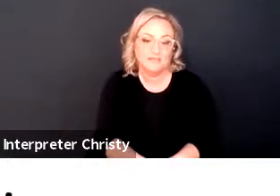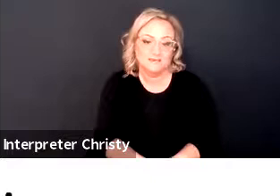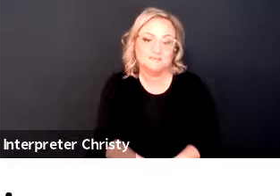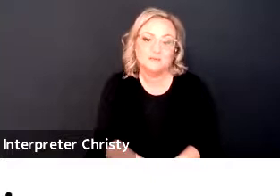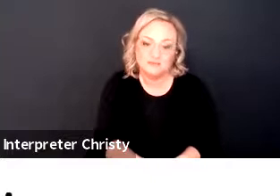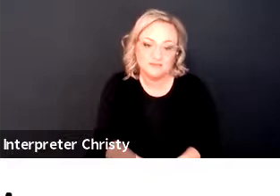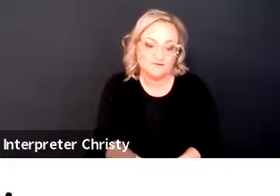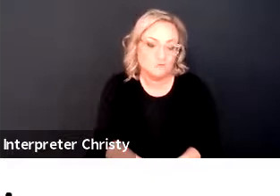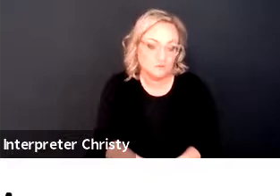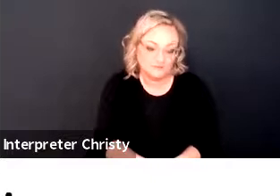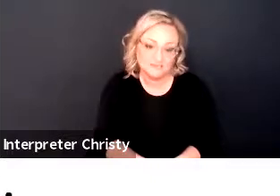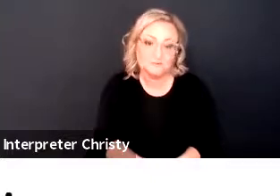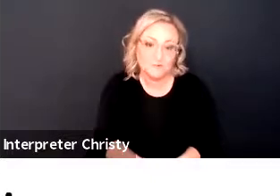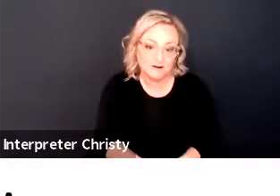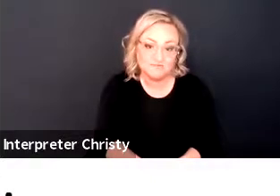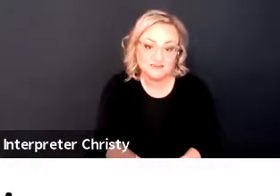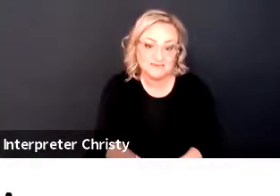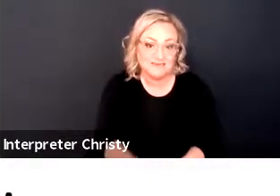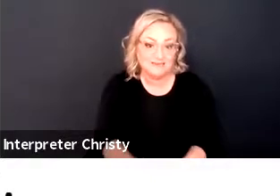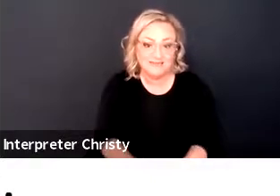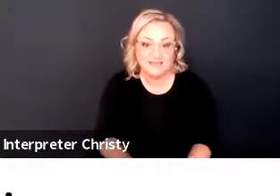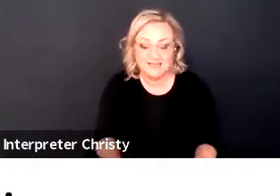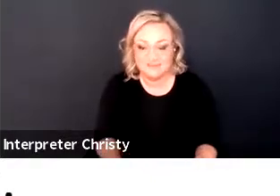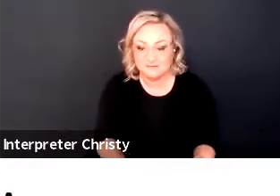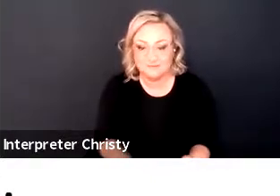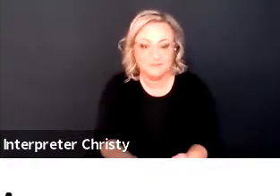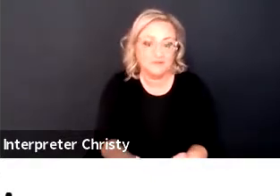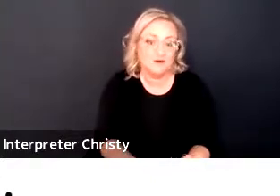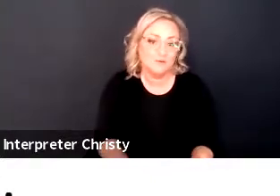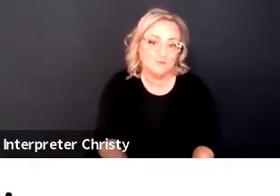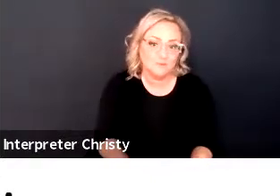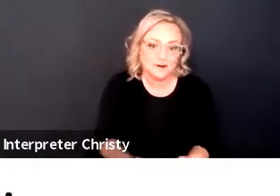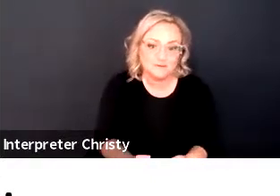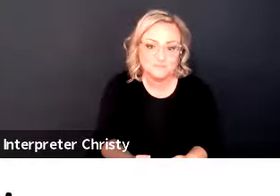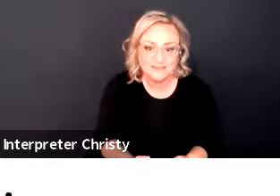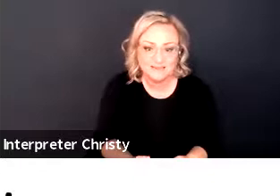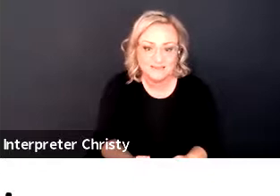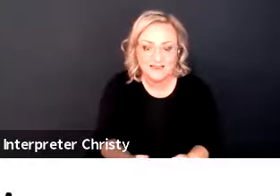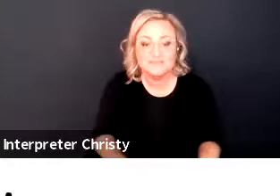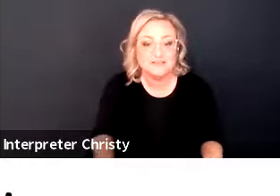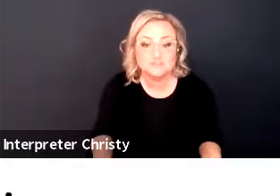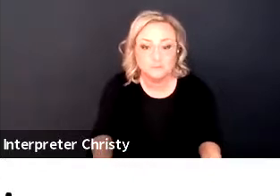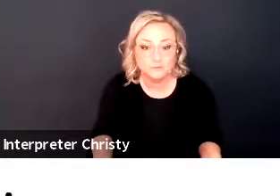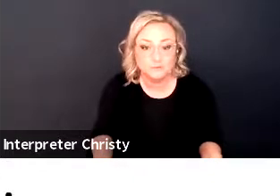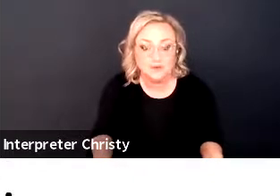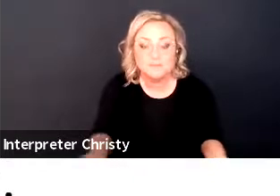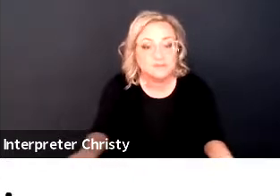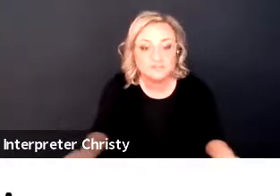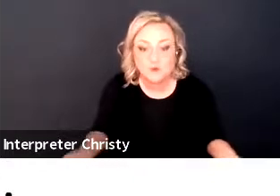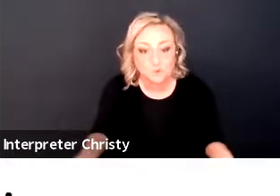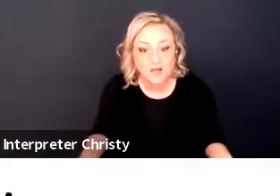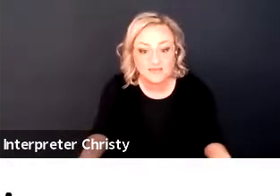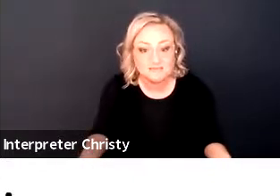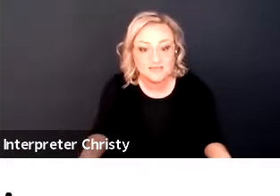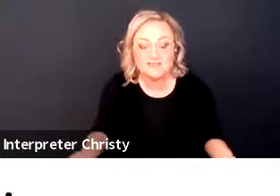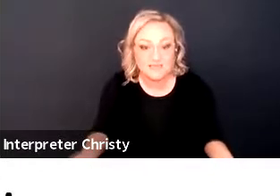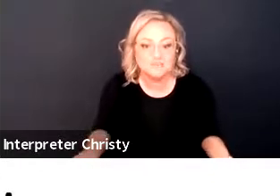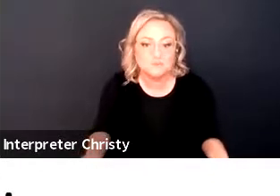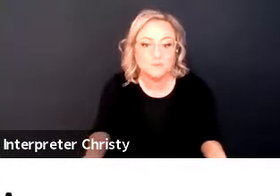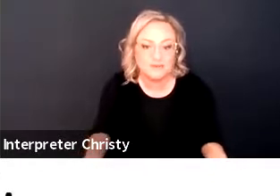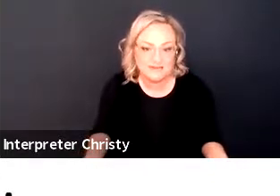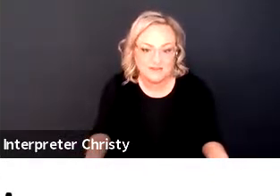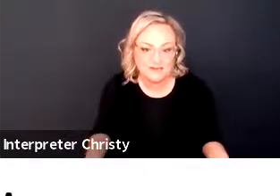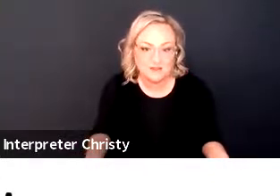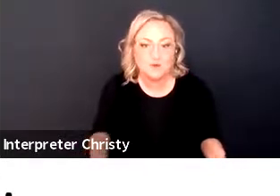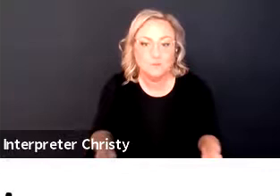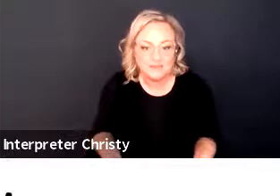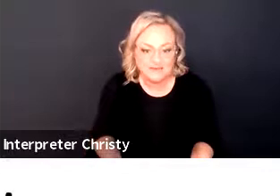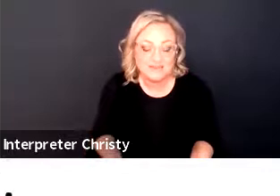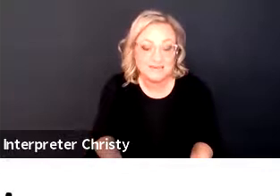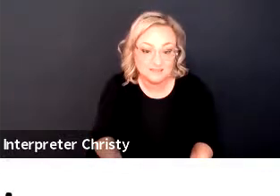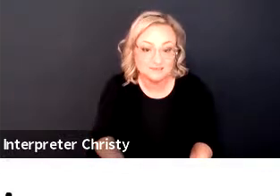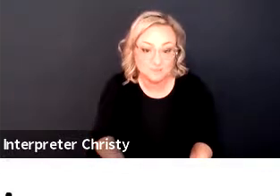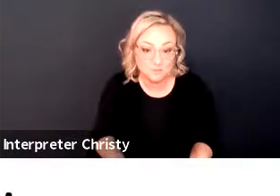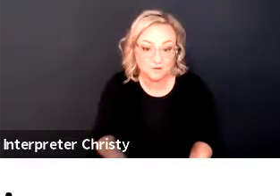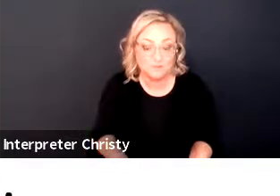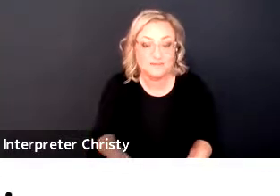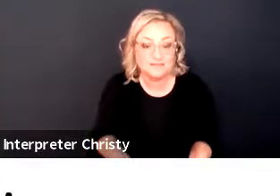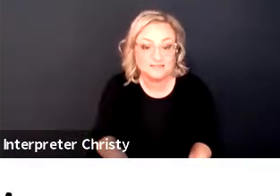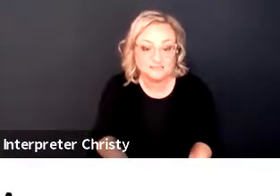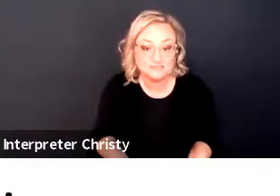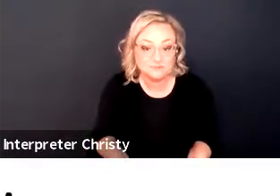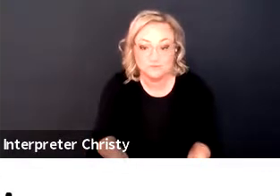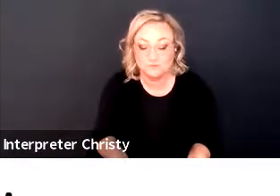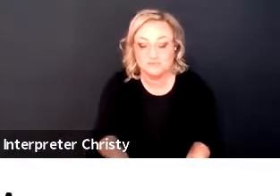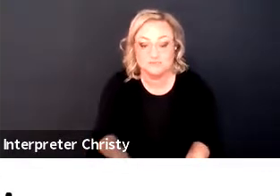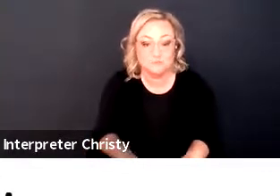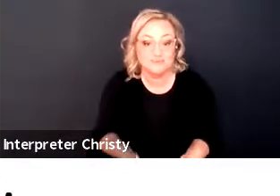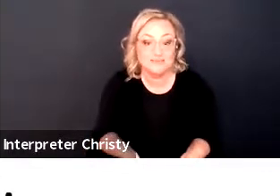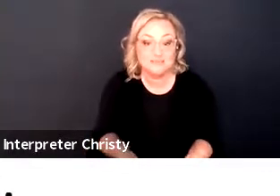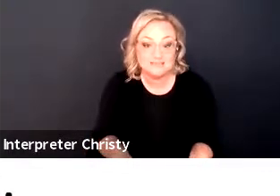Interpreter Christy : and disability, of course, does require funding and people think Oh, it requires money and that's true but, so what that's what we need, we need the support we need this resources we need.